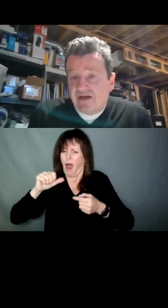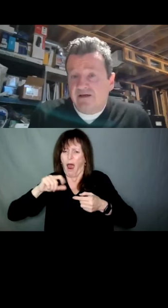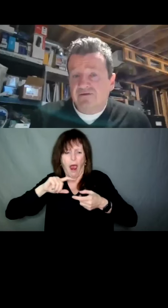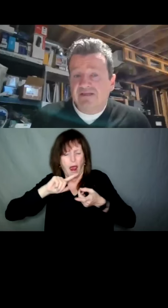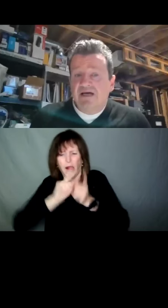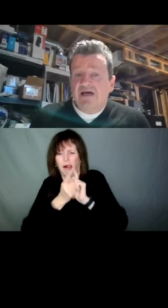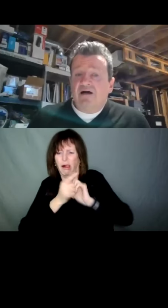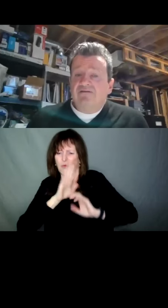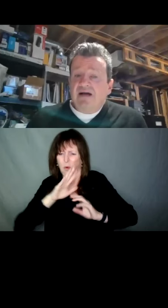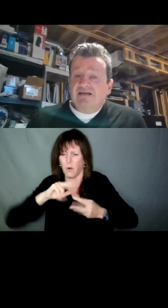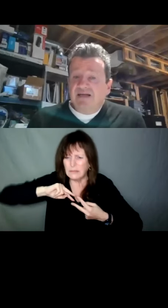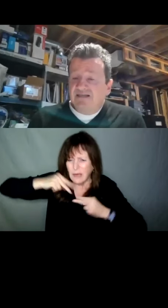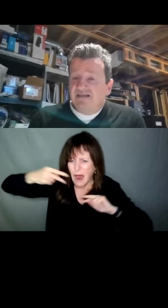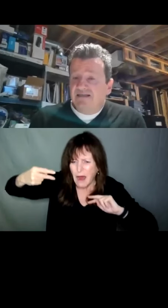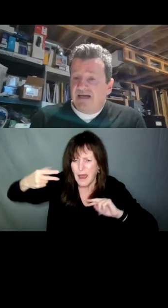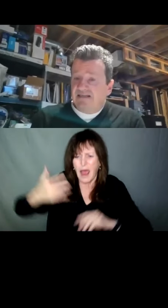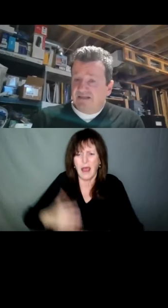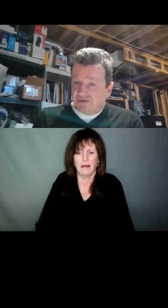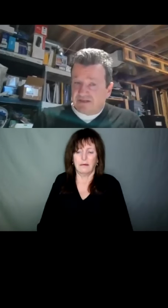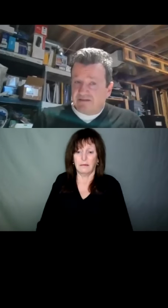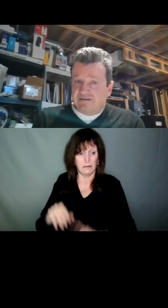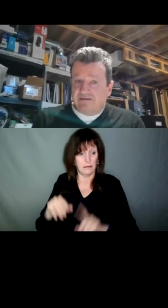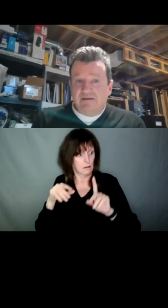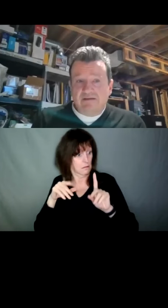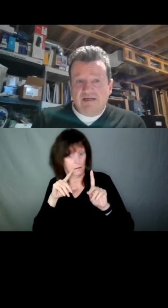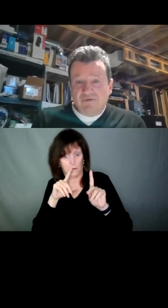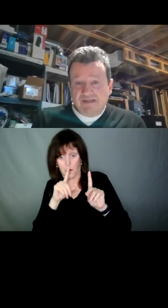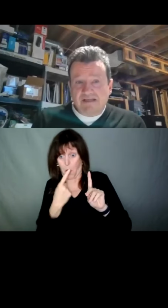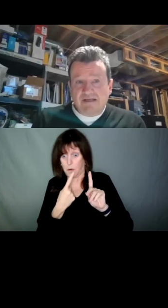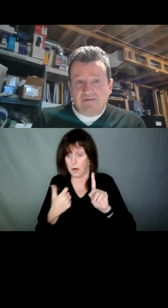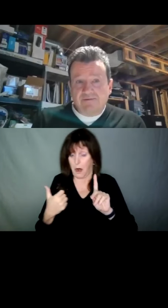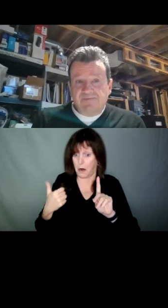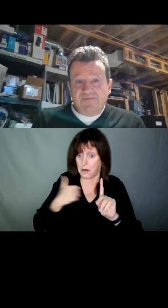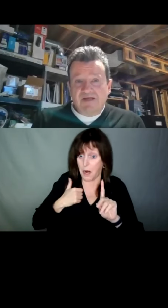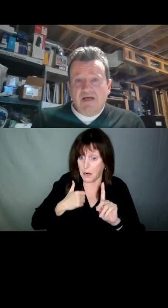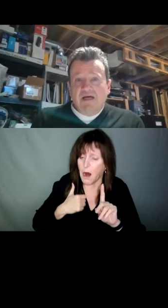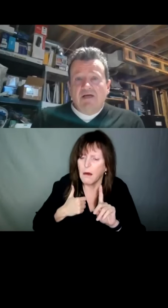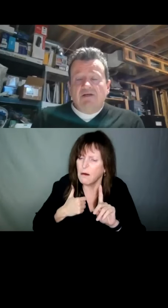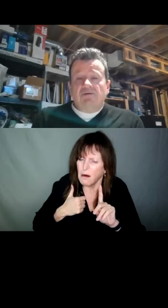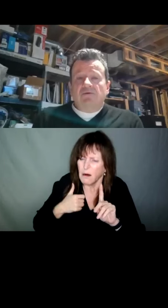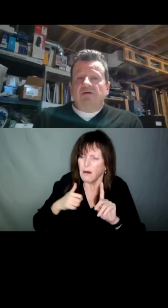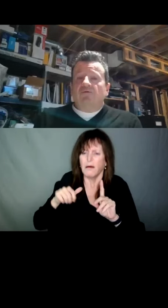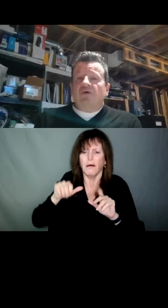. Others are says it can't change our DNA. There's lots of hesitancy sadly in Canada